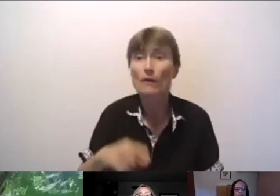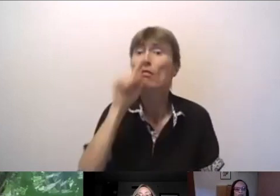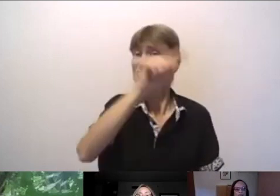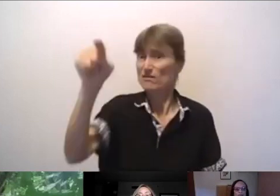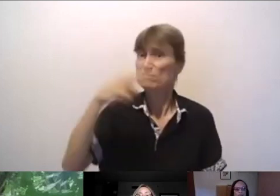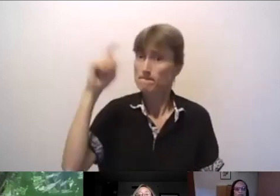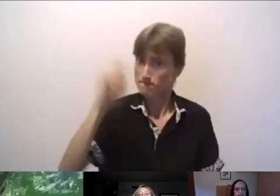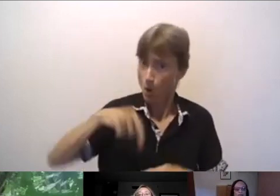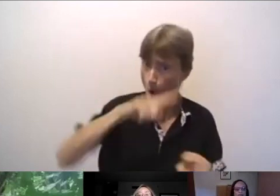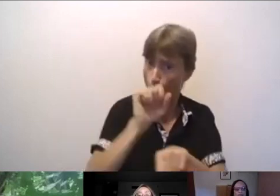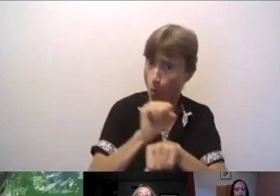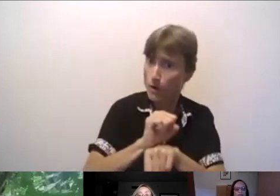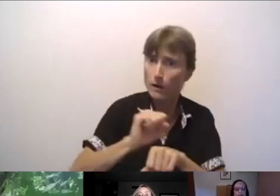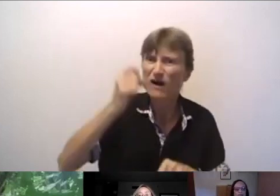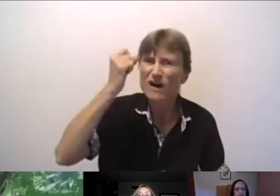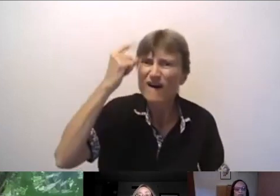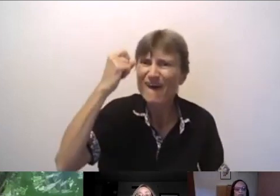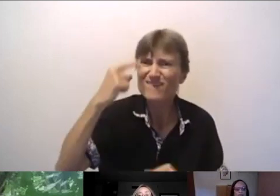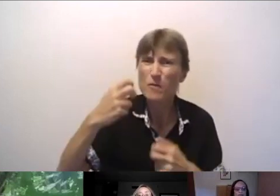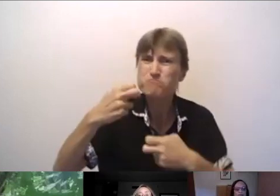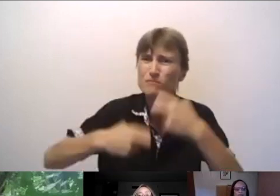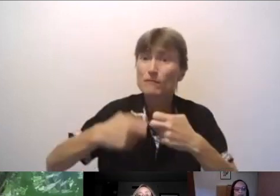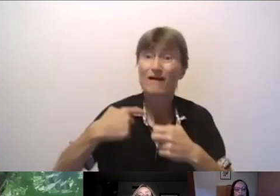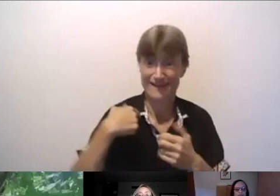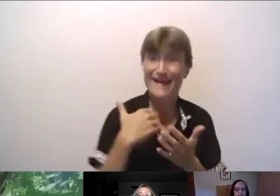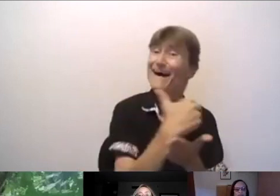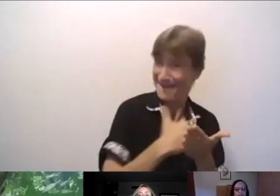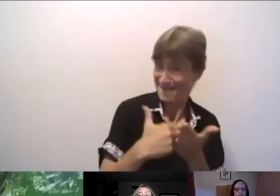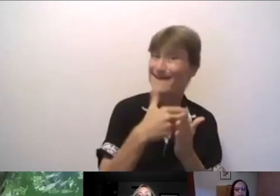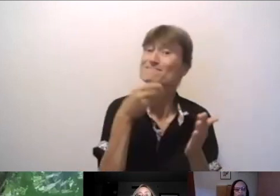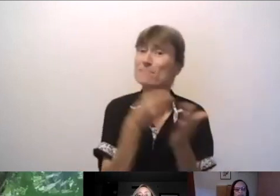and this is that kind of balance of um monitoring an ongoing basis like oh you